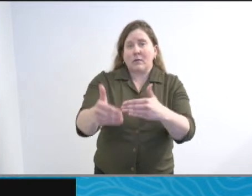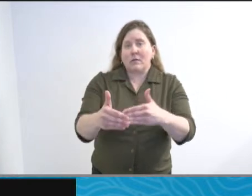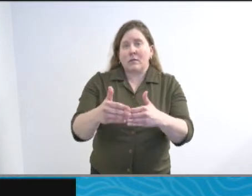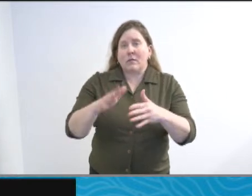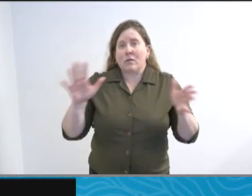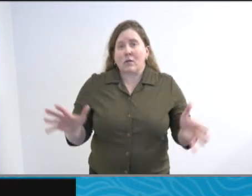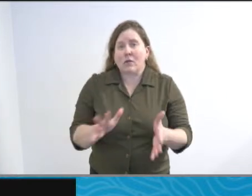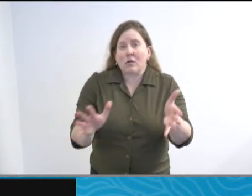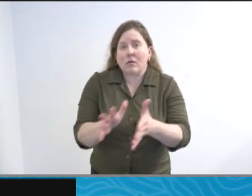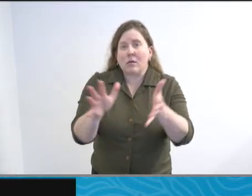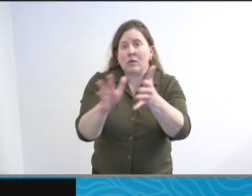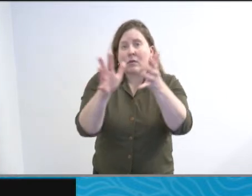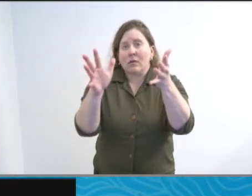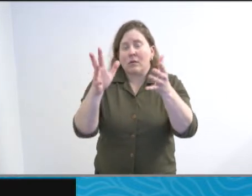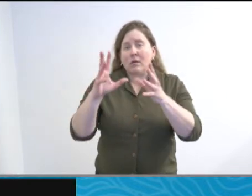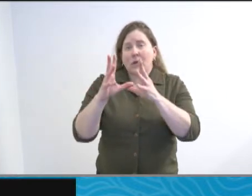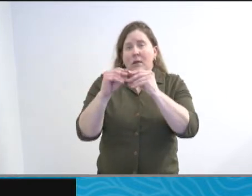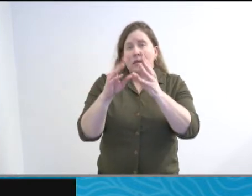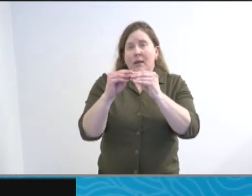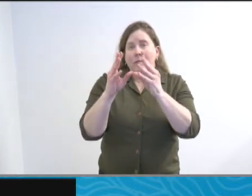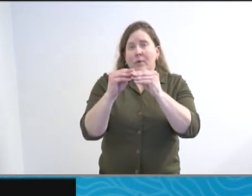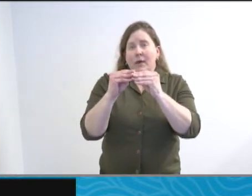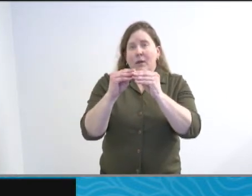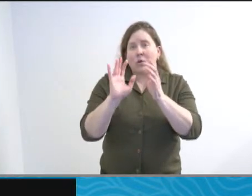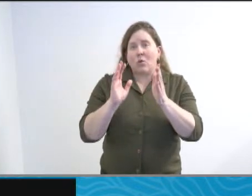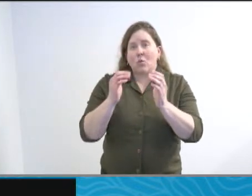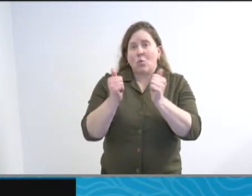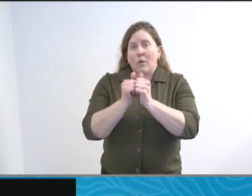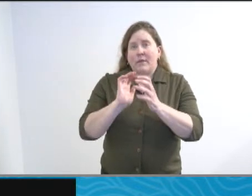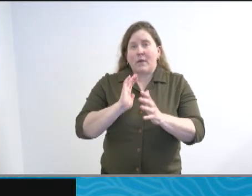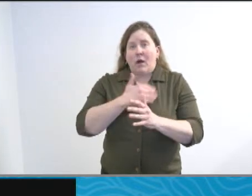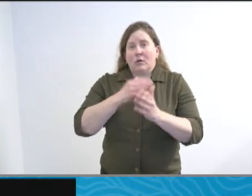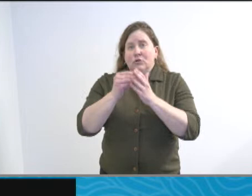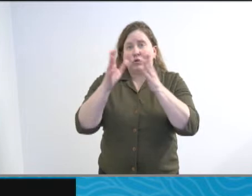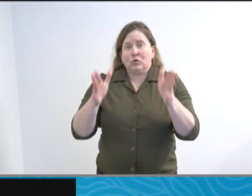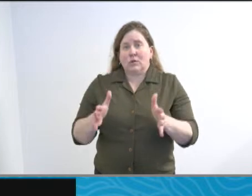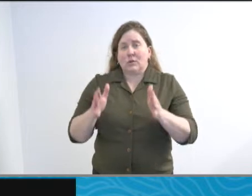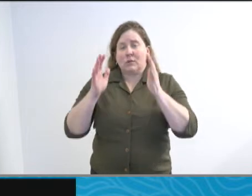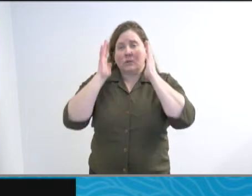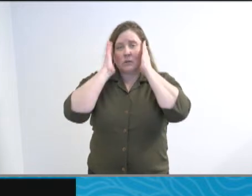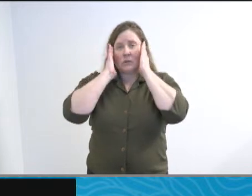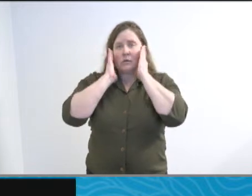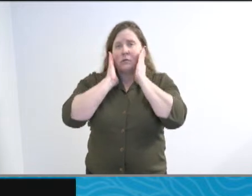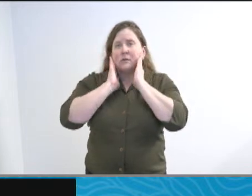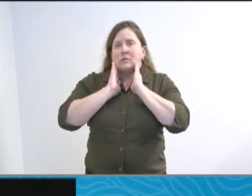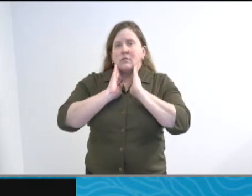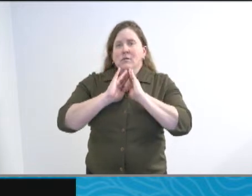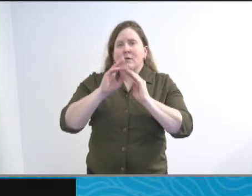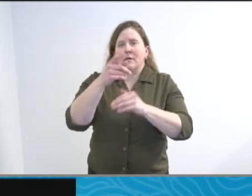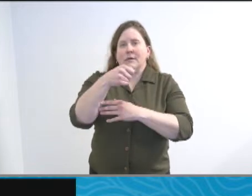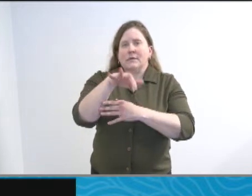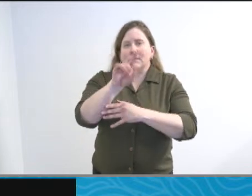with students, staff in our community, but we did so in a very, we did it between September and February.